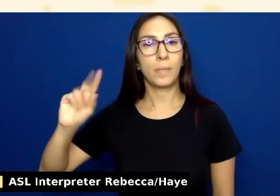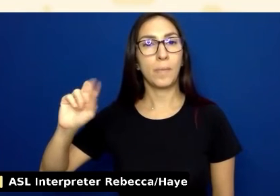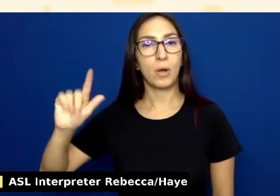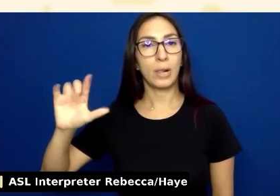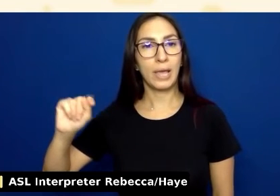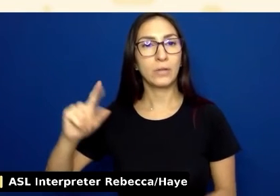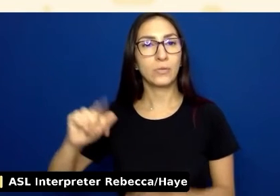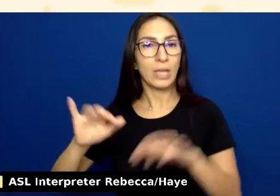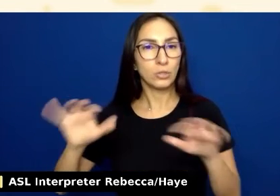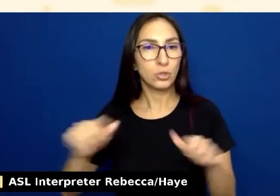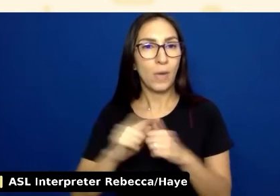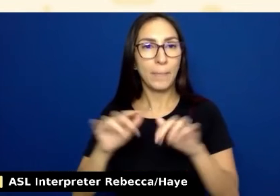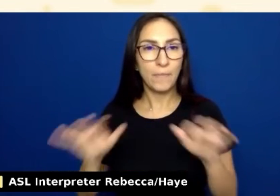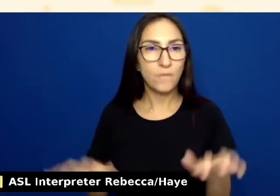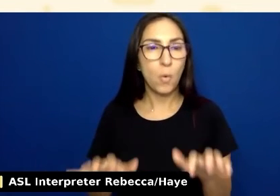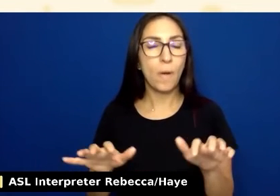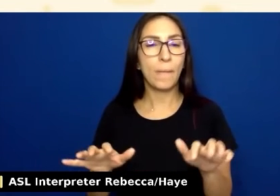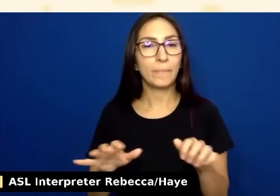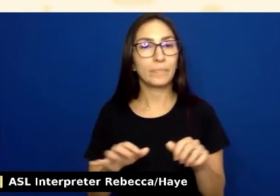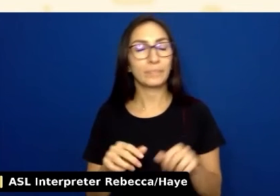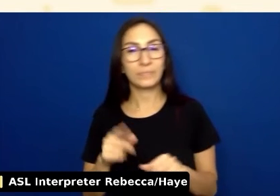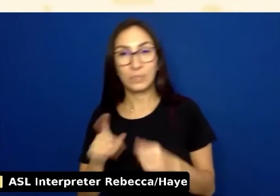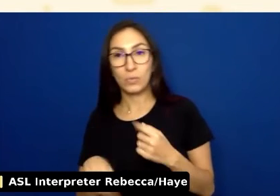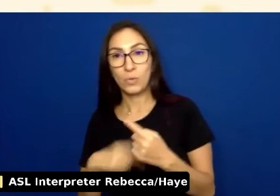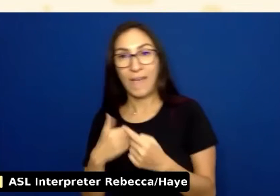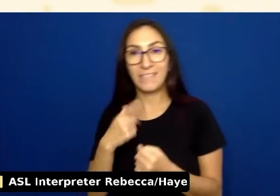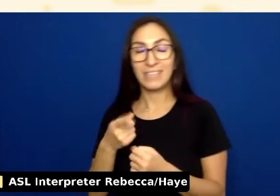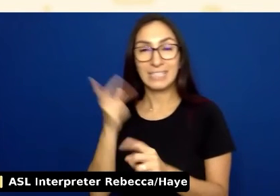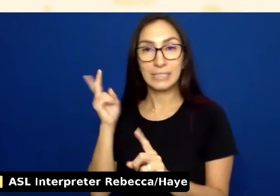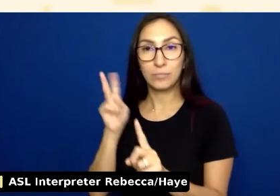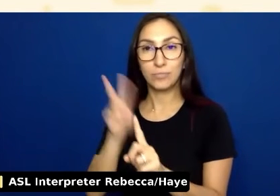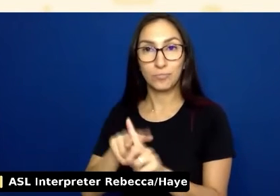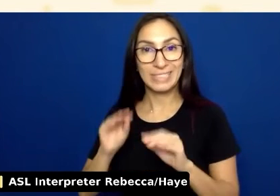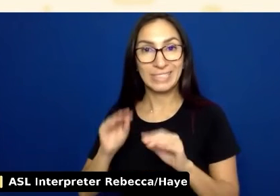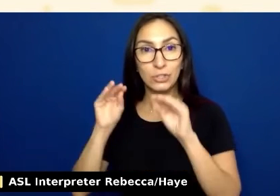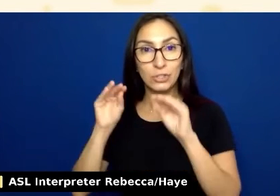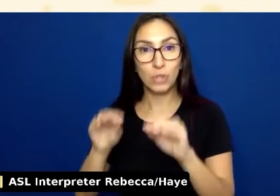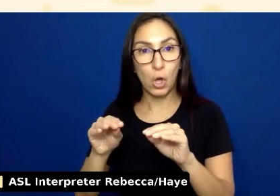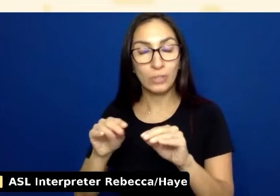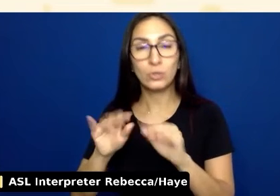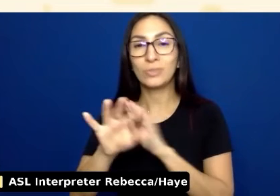Once ANDI is installed into the select elements option,